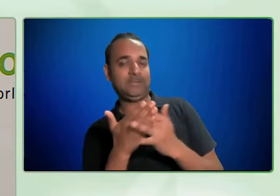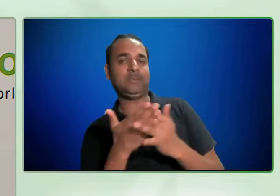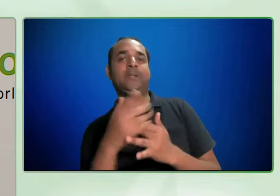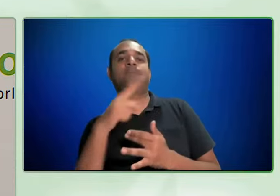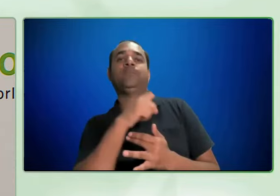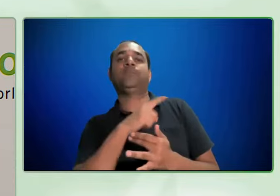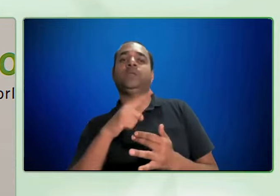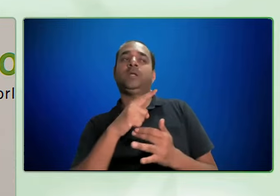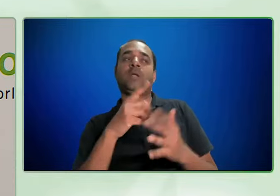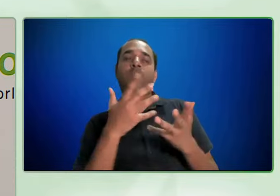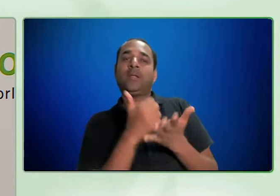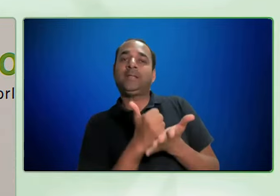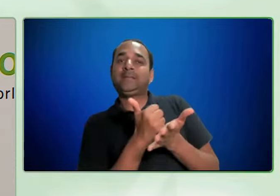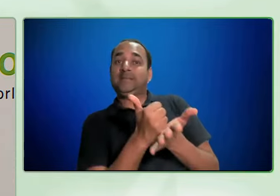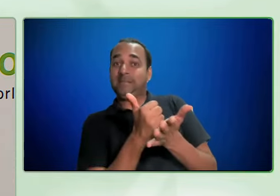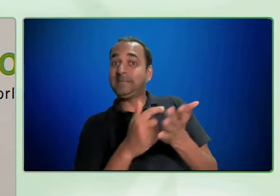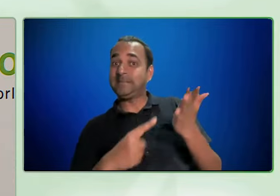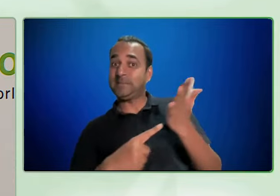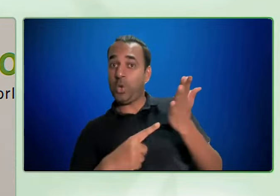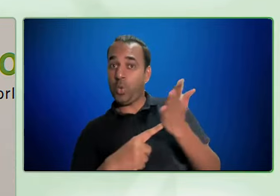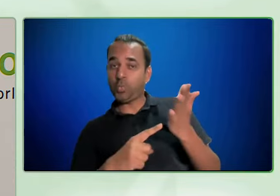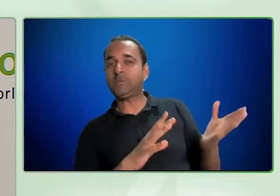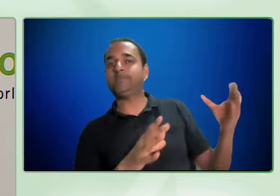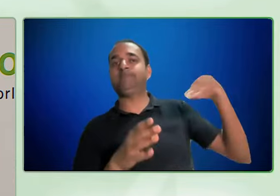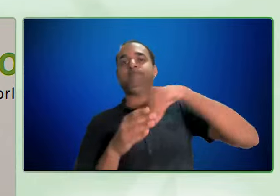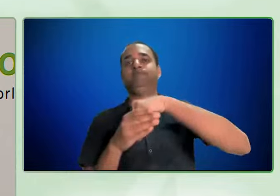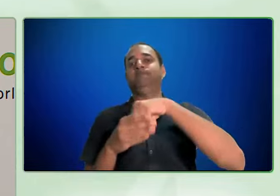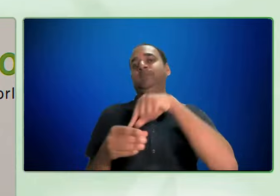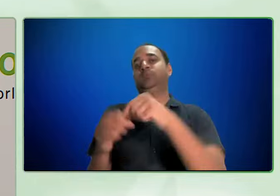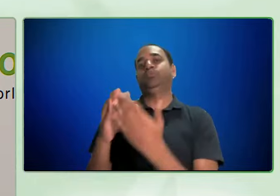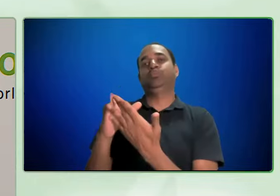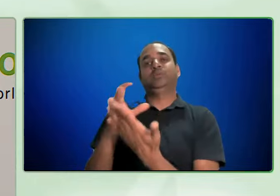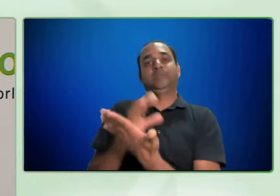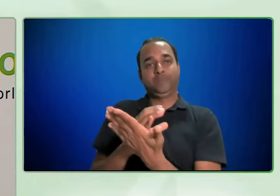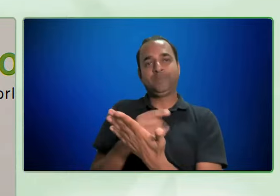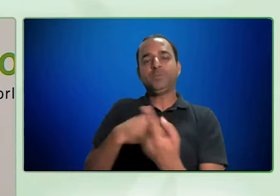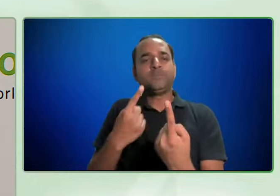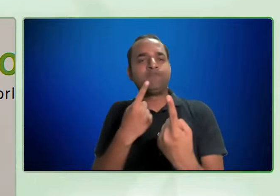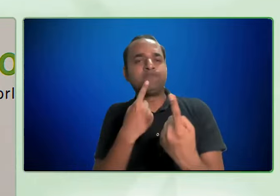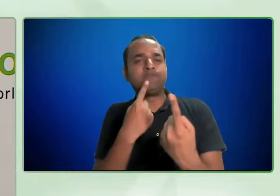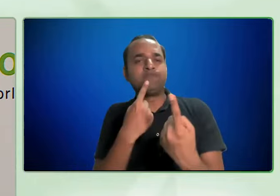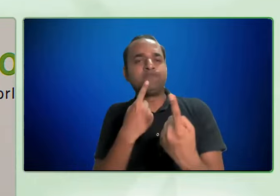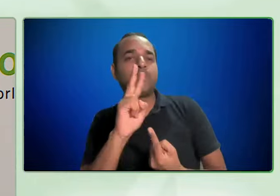Computer science is one of them and IT plays an important role in digitisation and we look